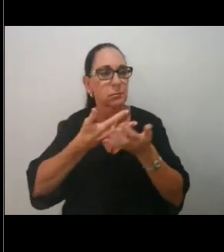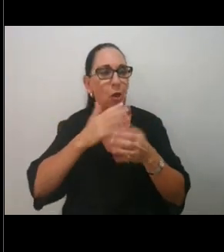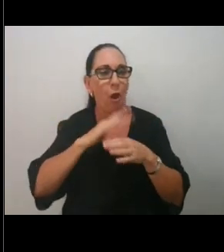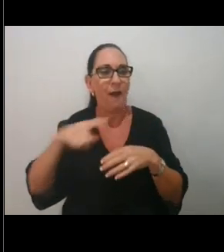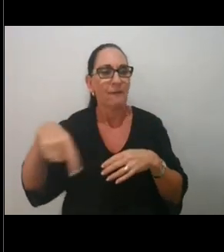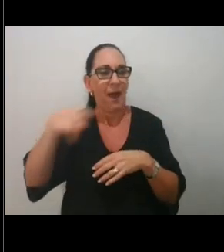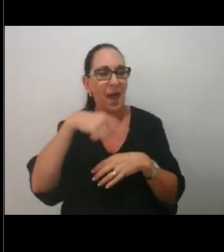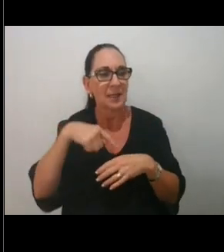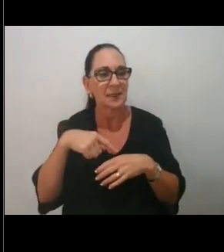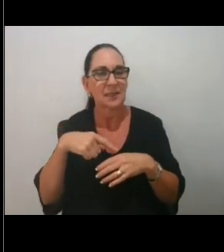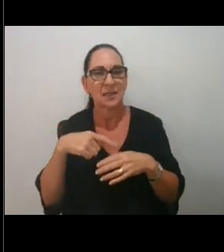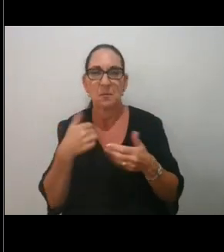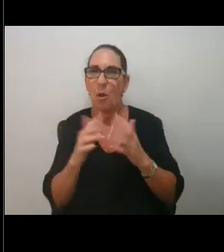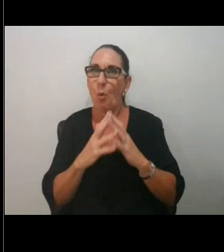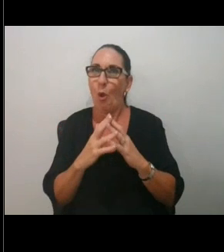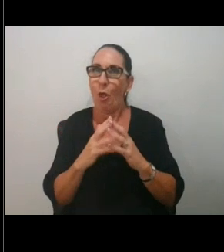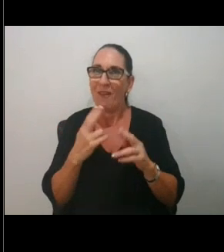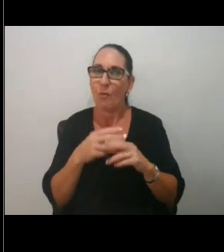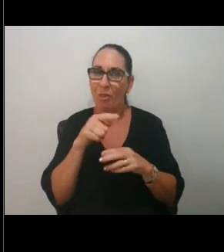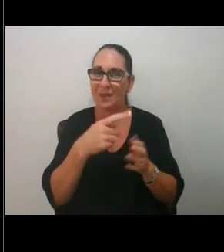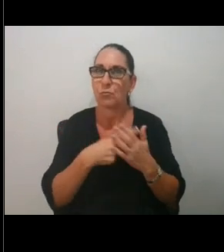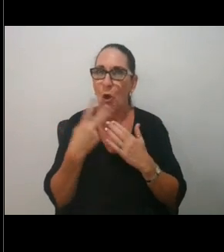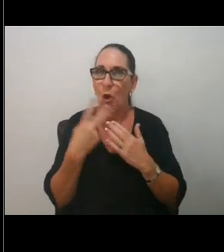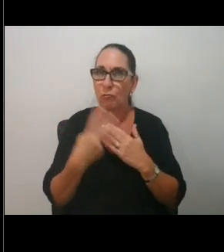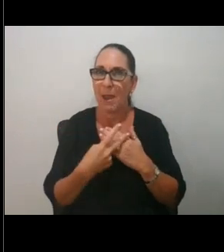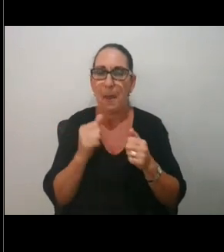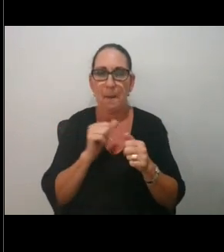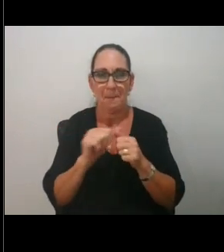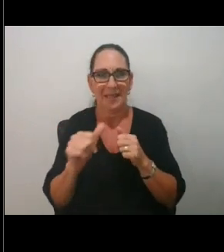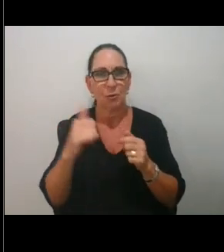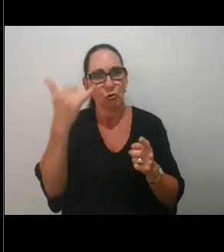part in those programs please give us there's a call on the first 1300 number we also have a